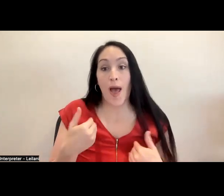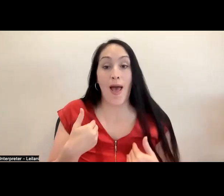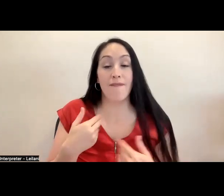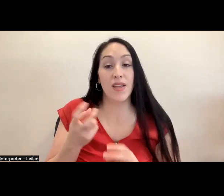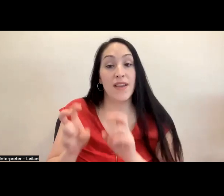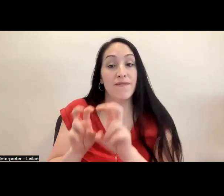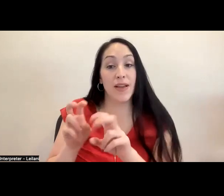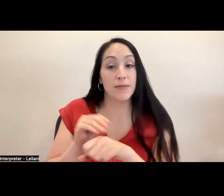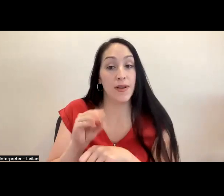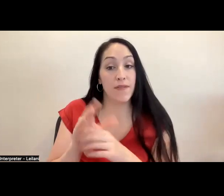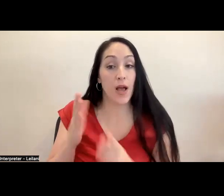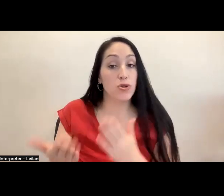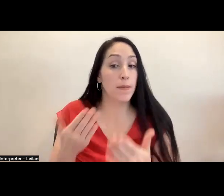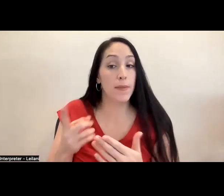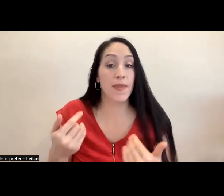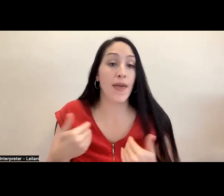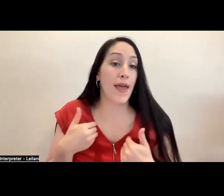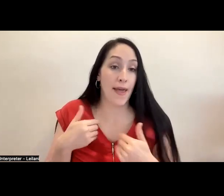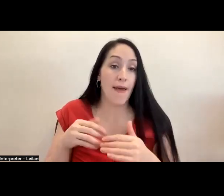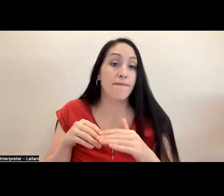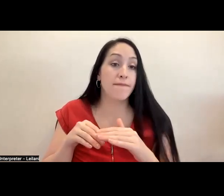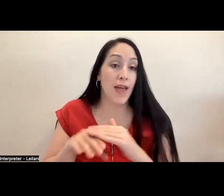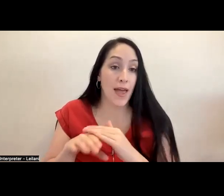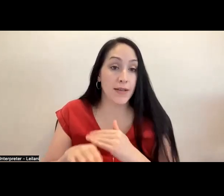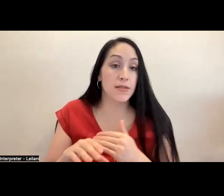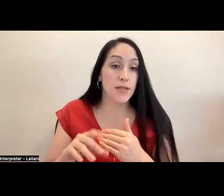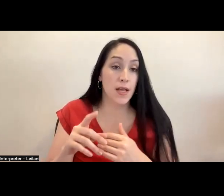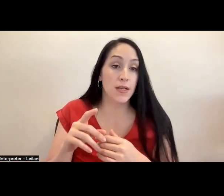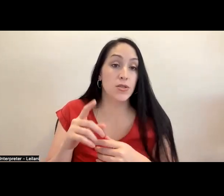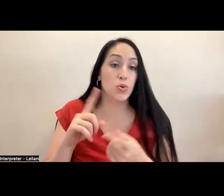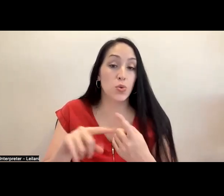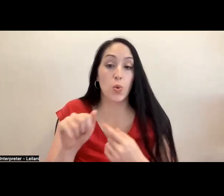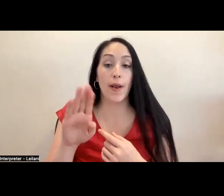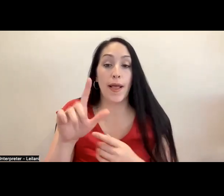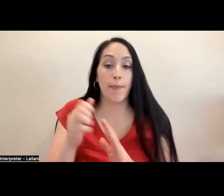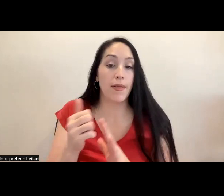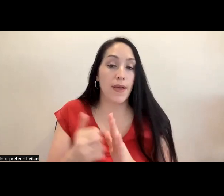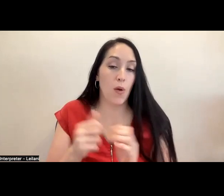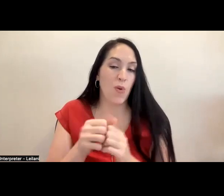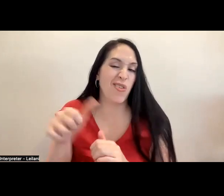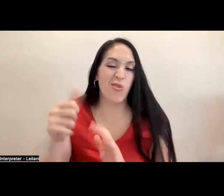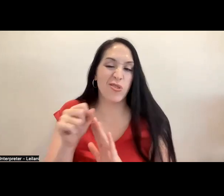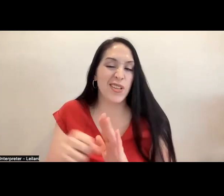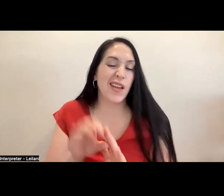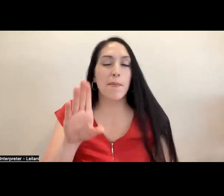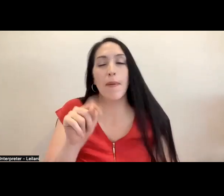11:53:44 That's with another state that's doing investment set up. 11:53:47 But your local bank, for example, most likely not heard about able.